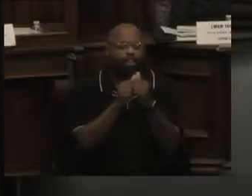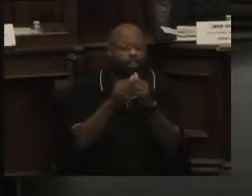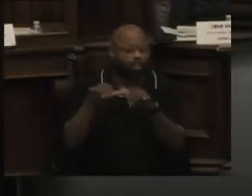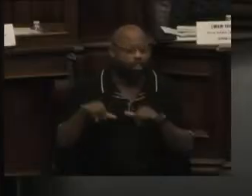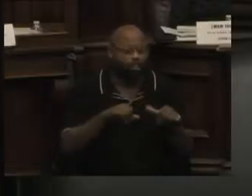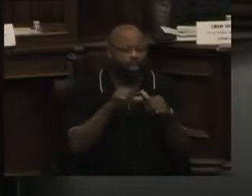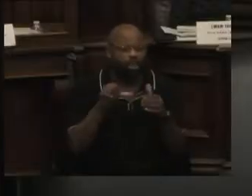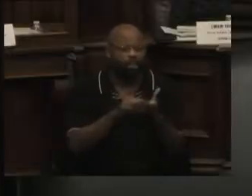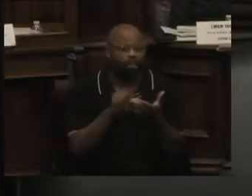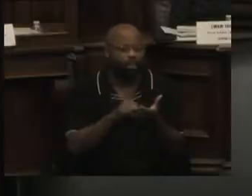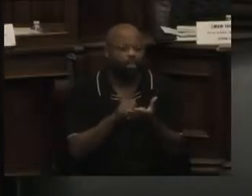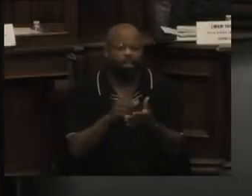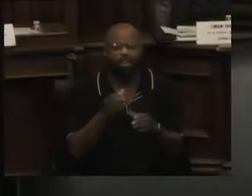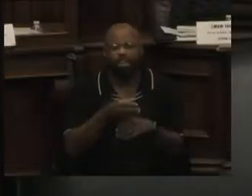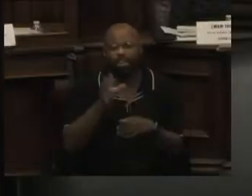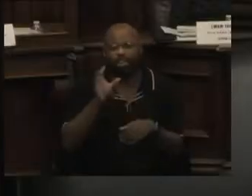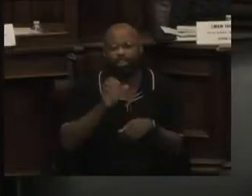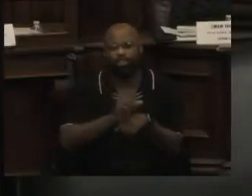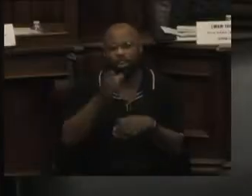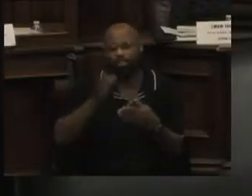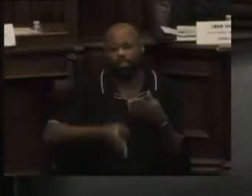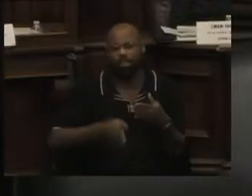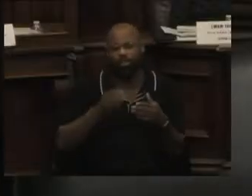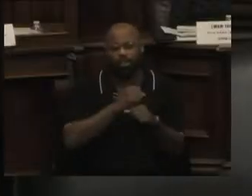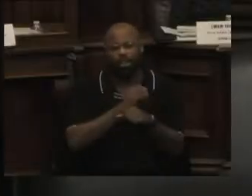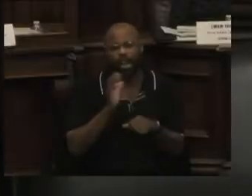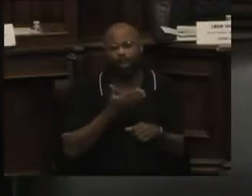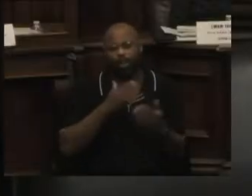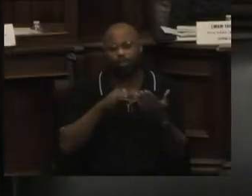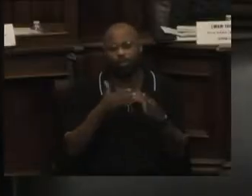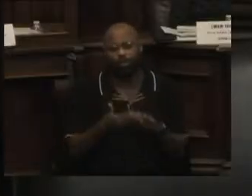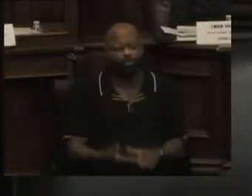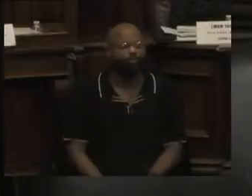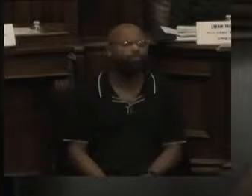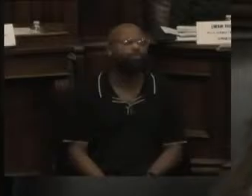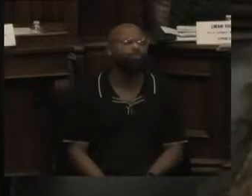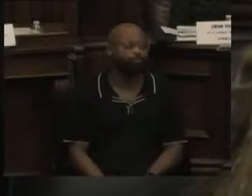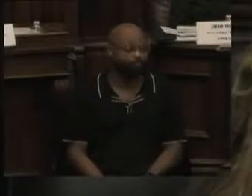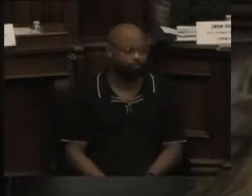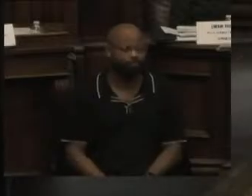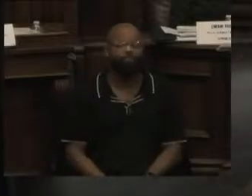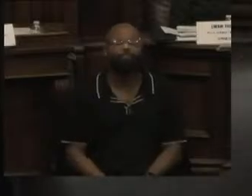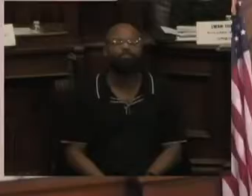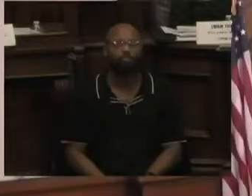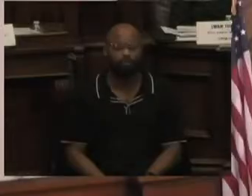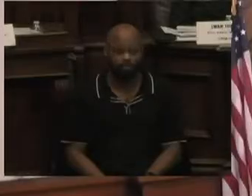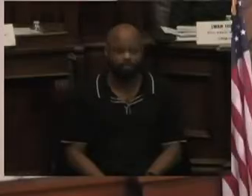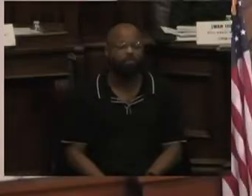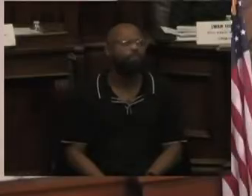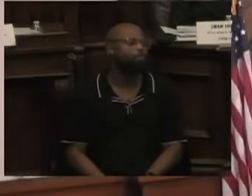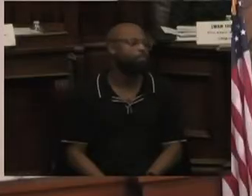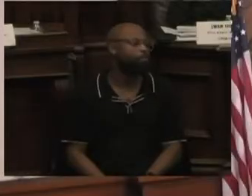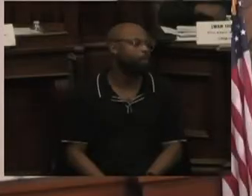supposed to be able to come to gether on one accord and get